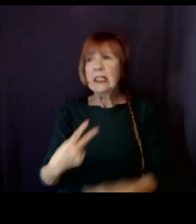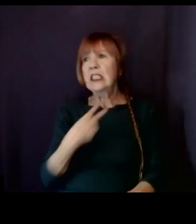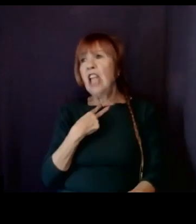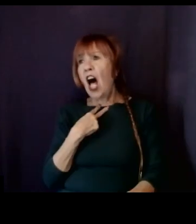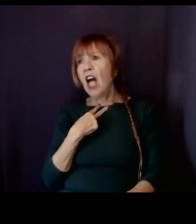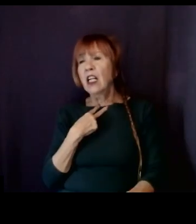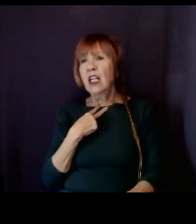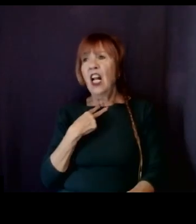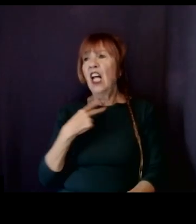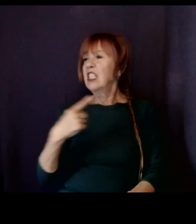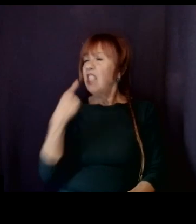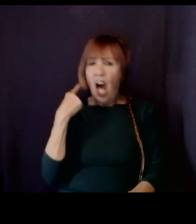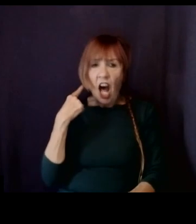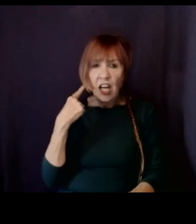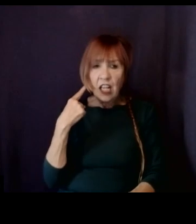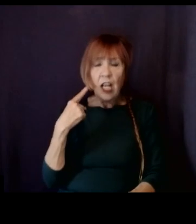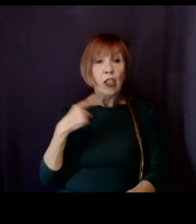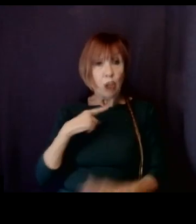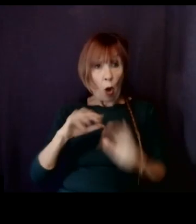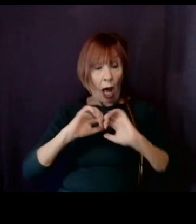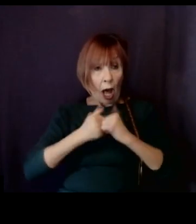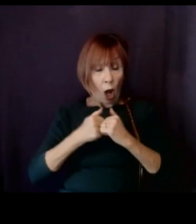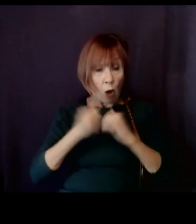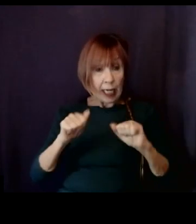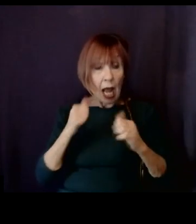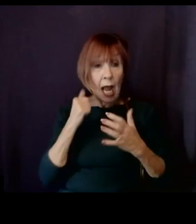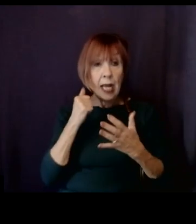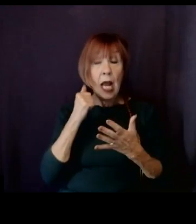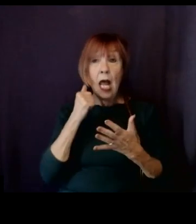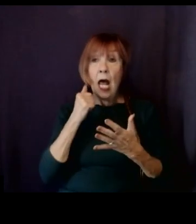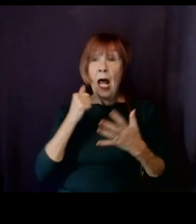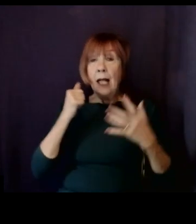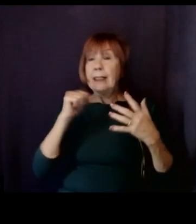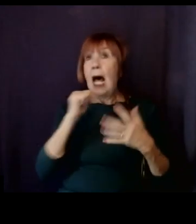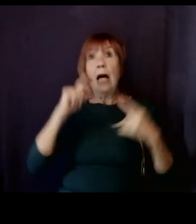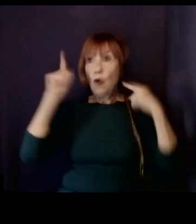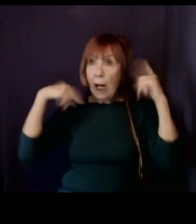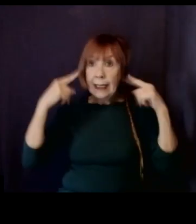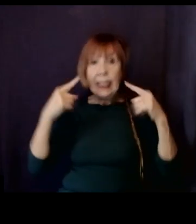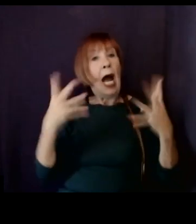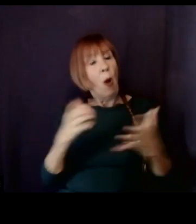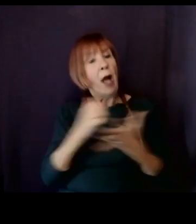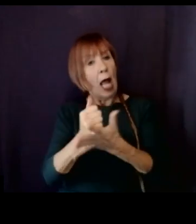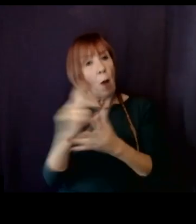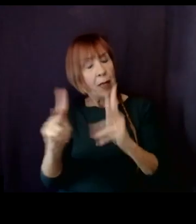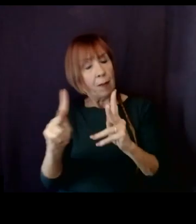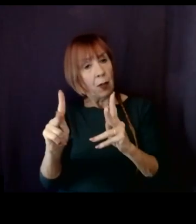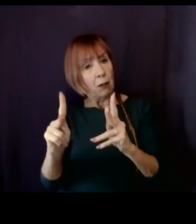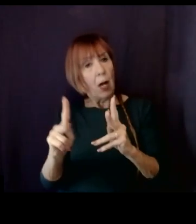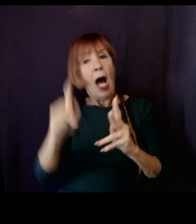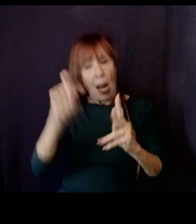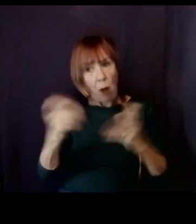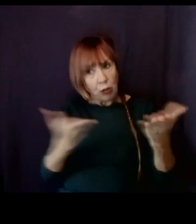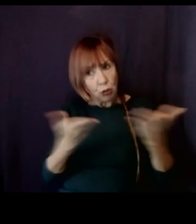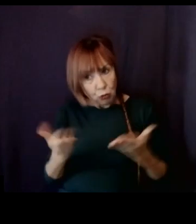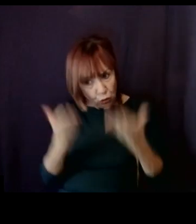is to help other people. So, I want to be of service, that's why I created this whole thing. So I suggest to you if you're feeling down,